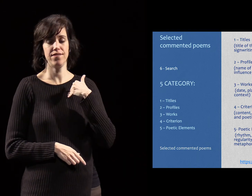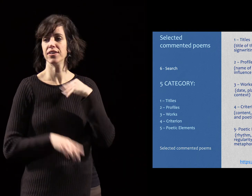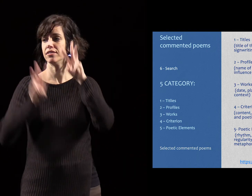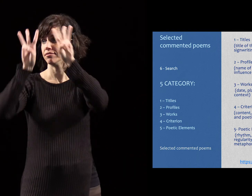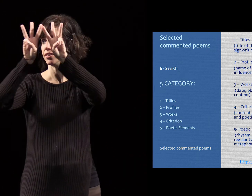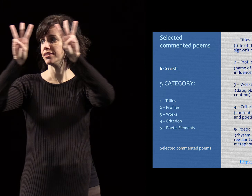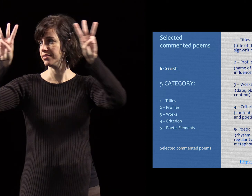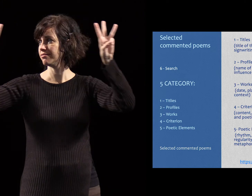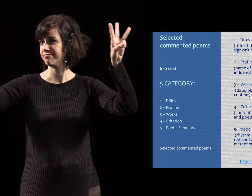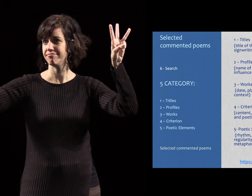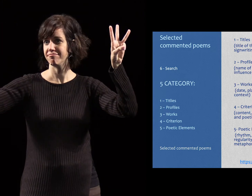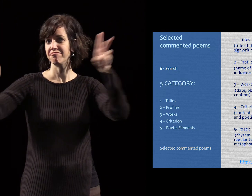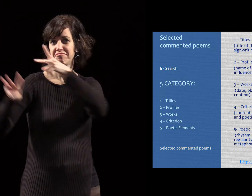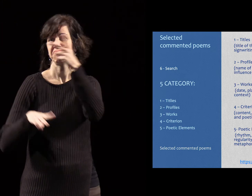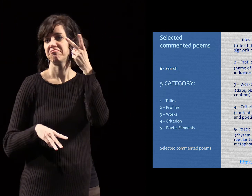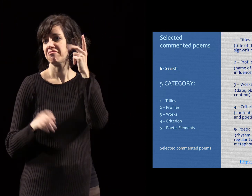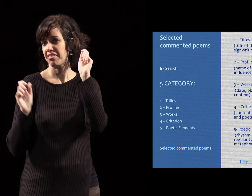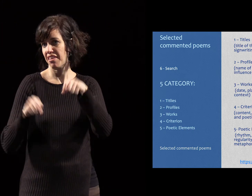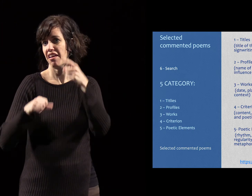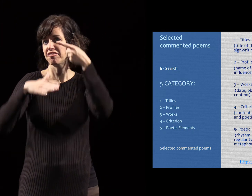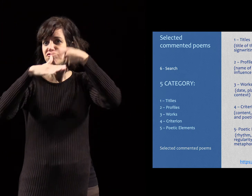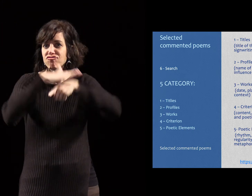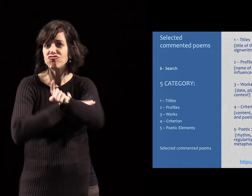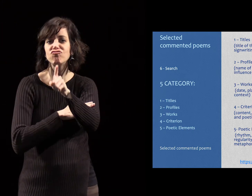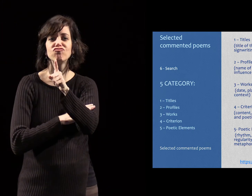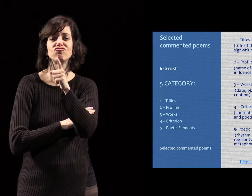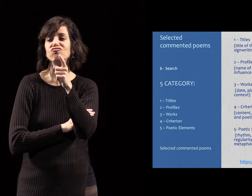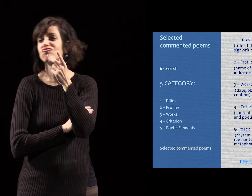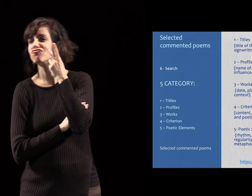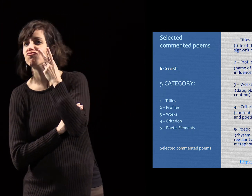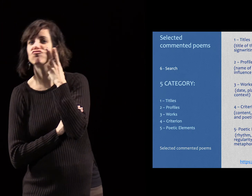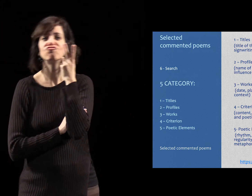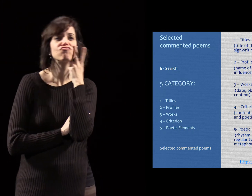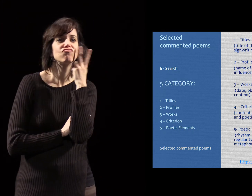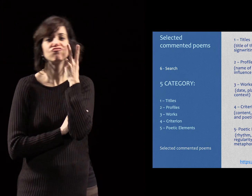So that page there, that is a website that you can actually go in